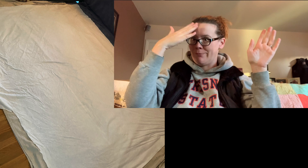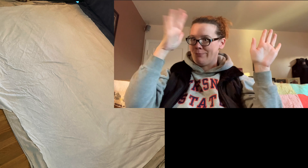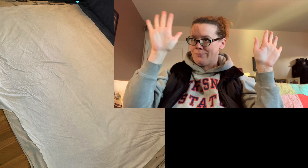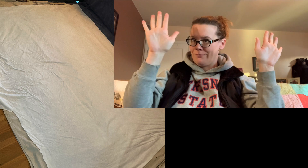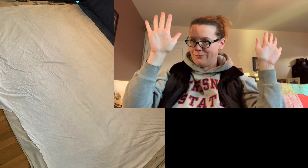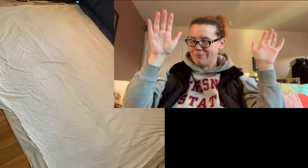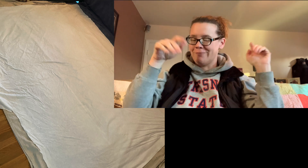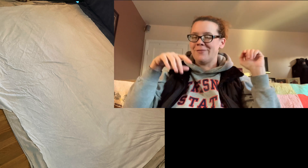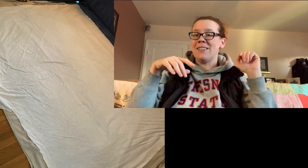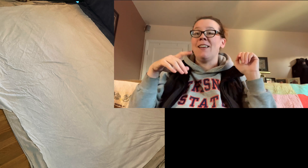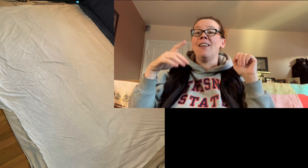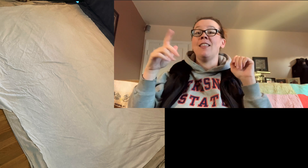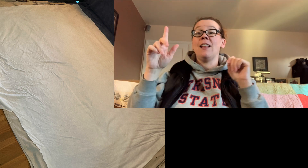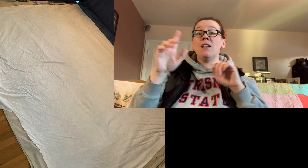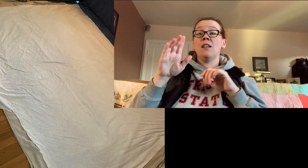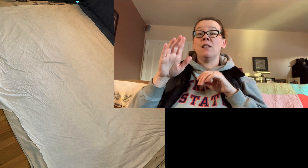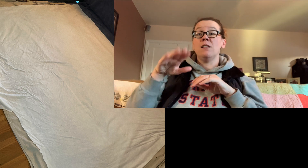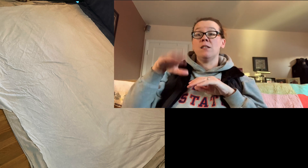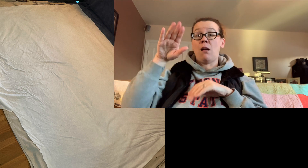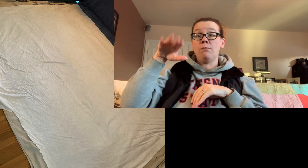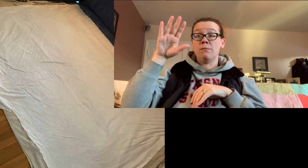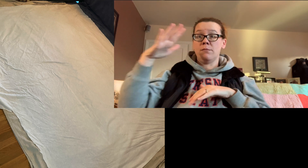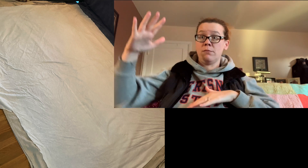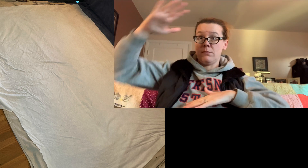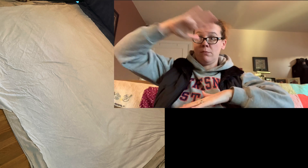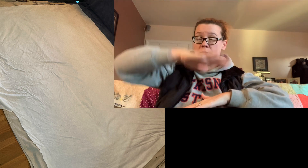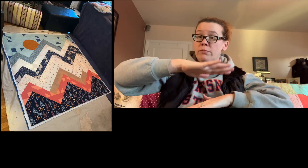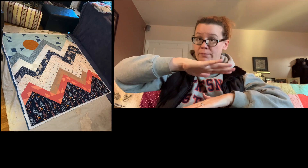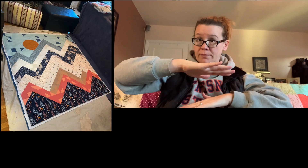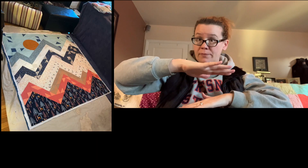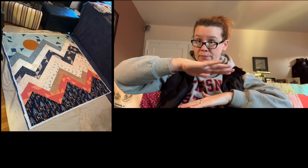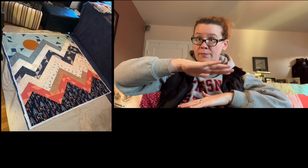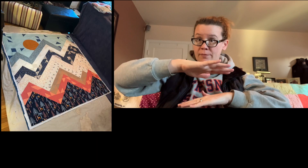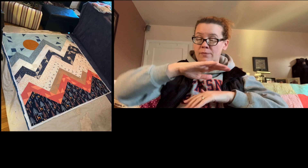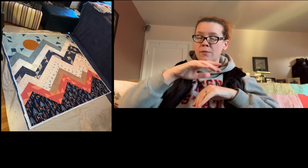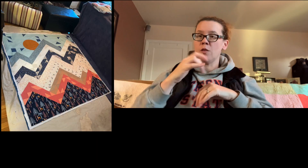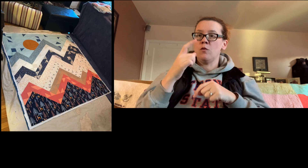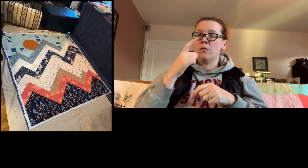Um again I use Warm and Natural, and this is just the method I use. I don't know for sure if it's